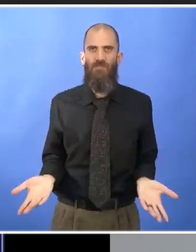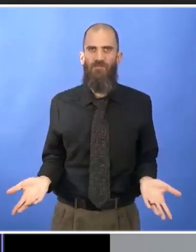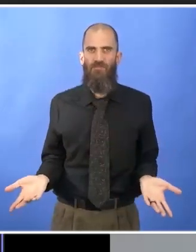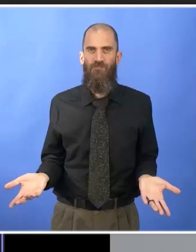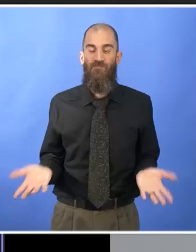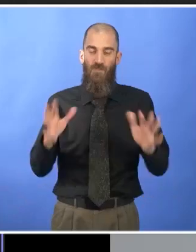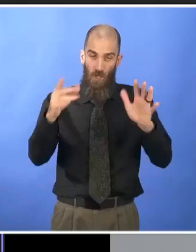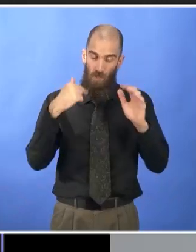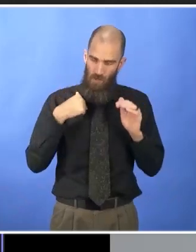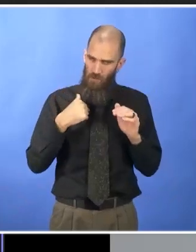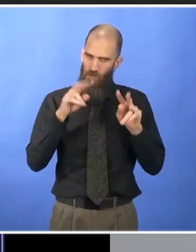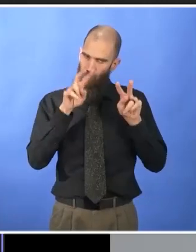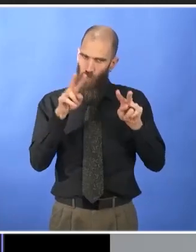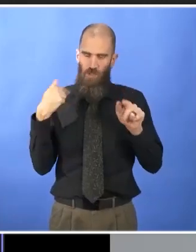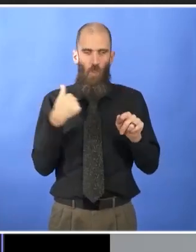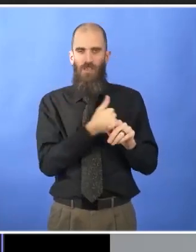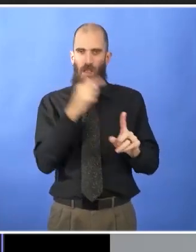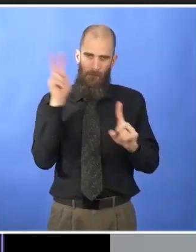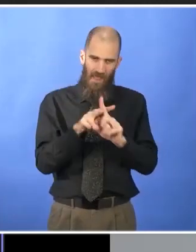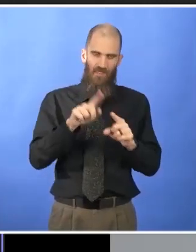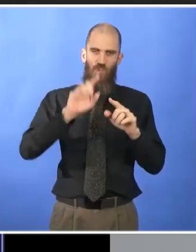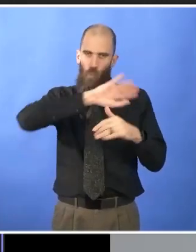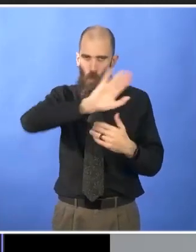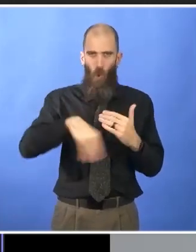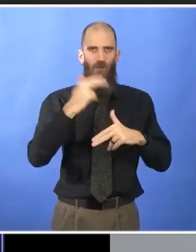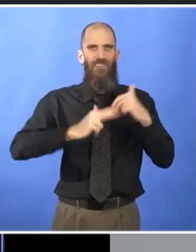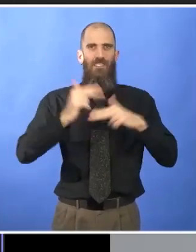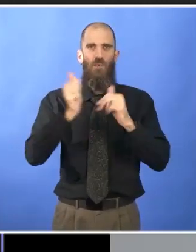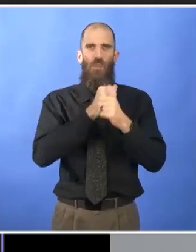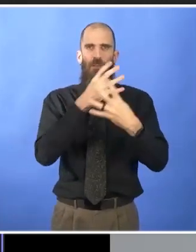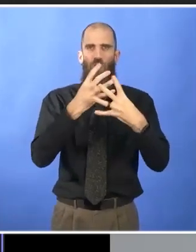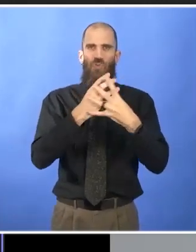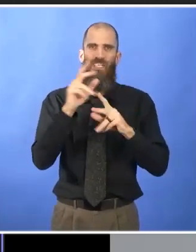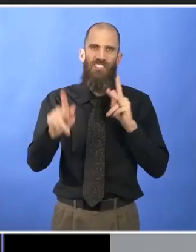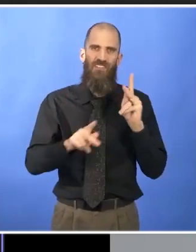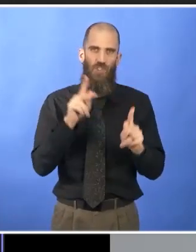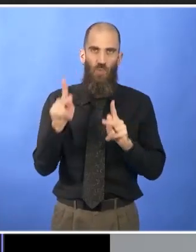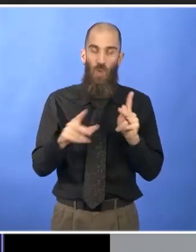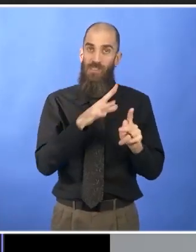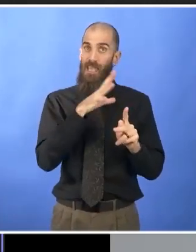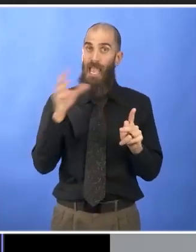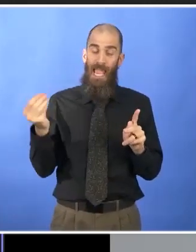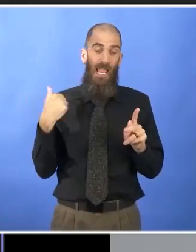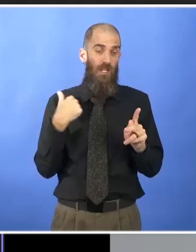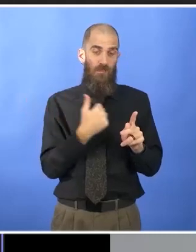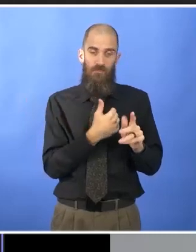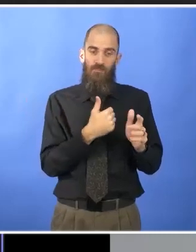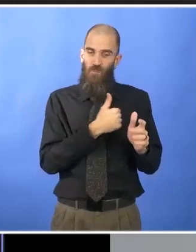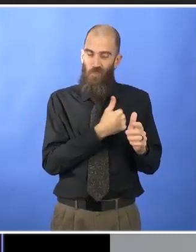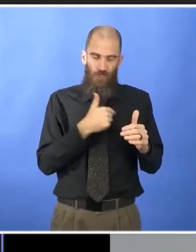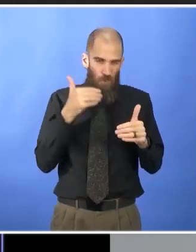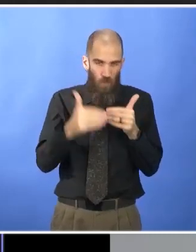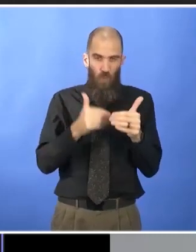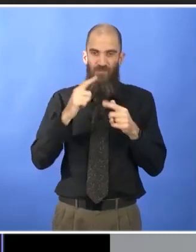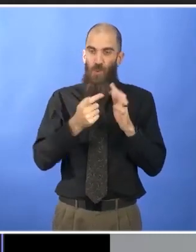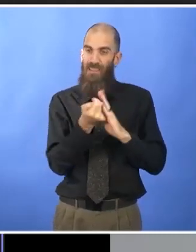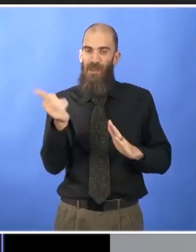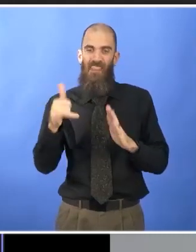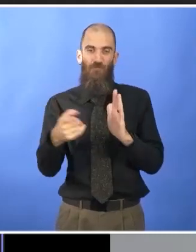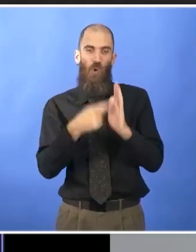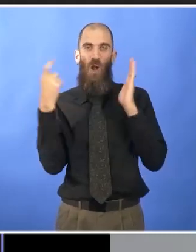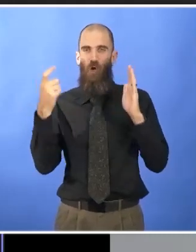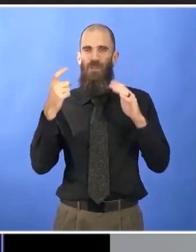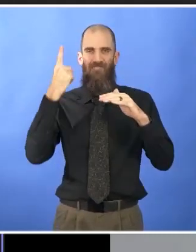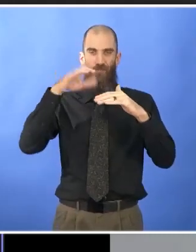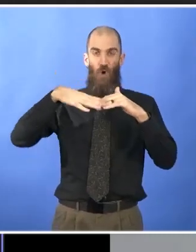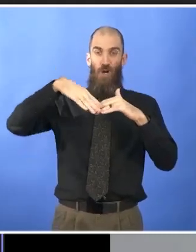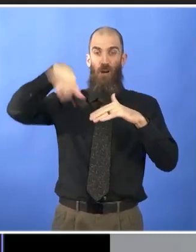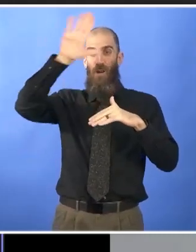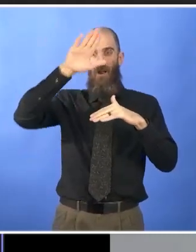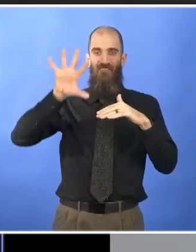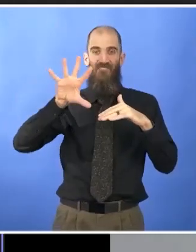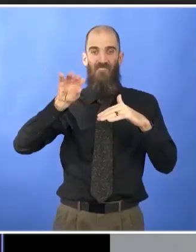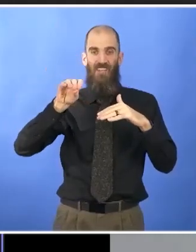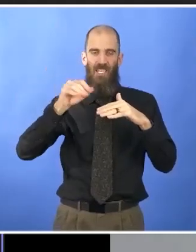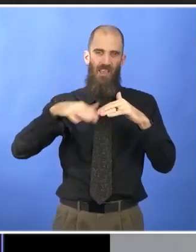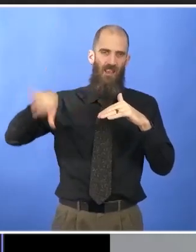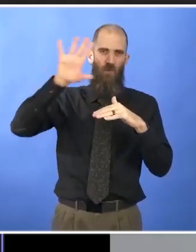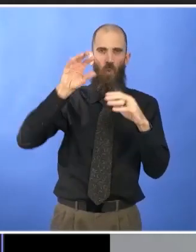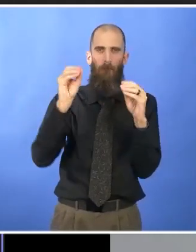FOR ALL FACILITIES WITH INCARCERATED INDIVIDUALS AND